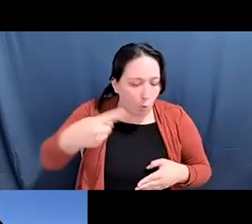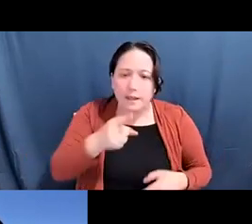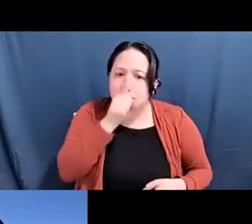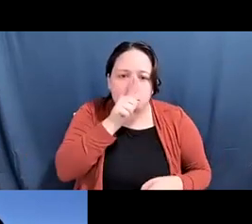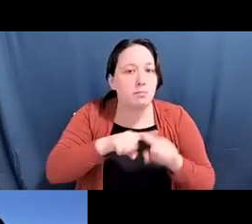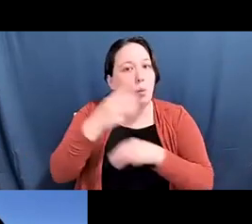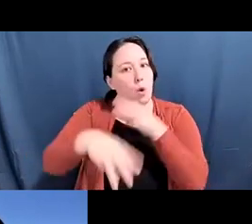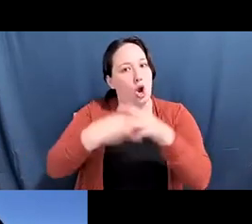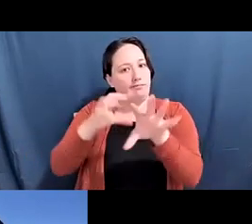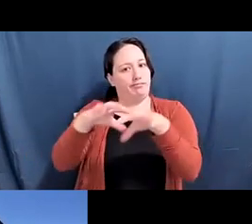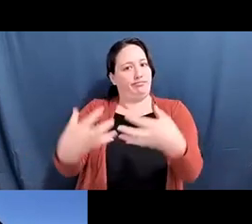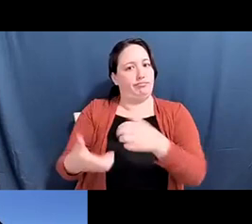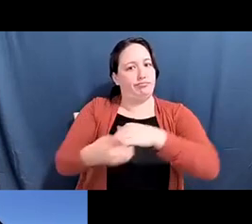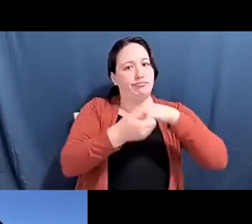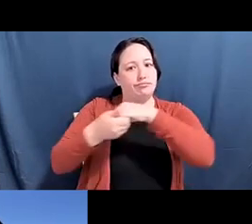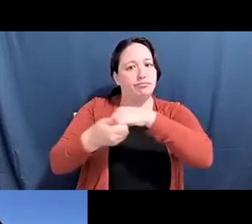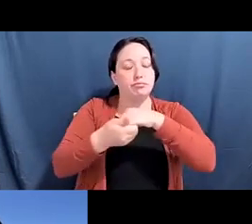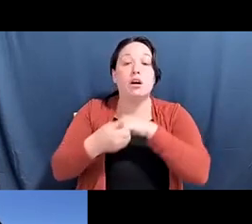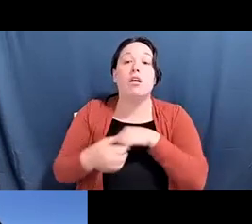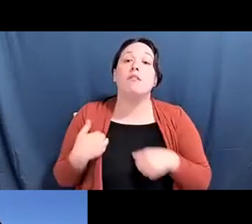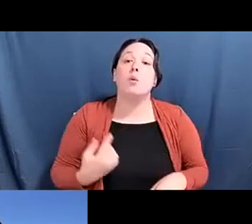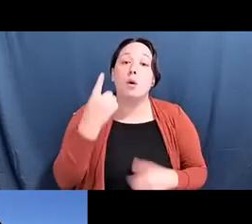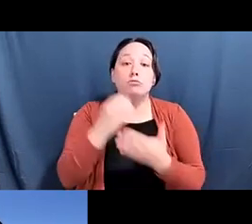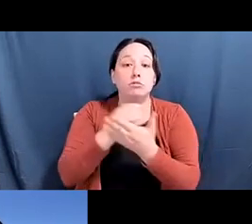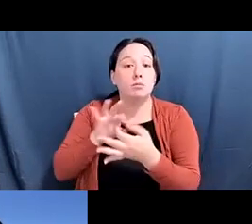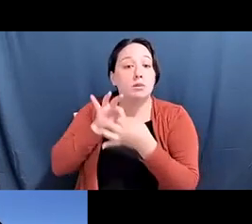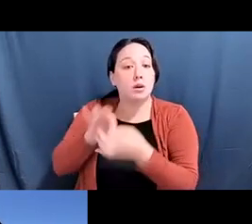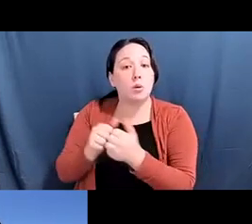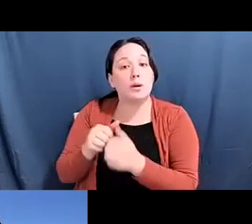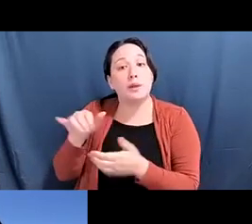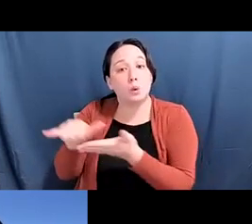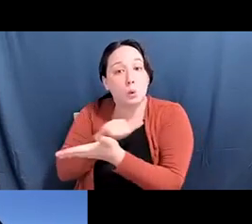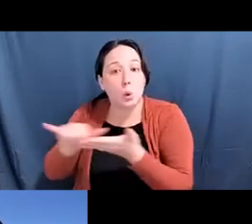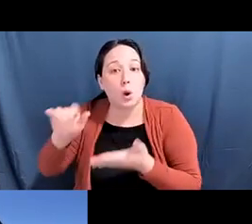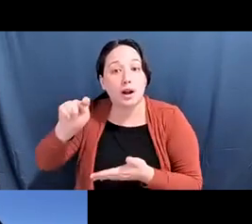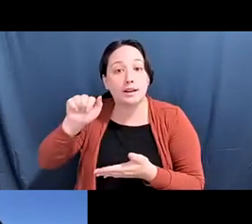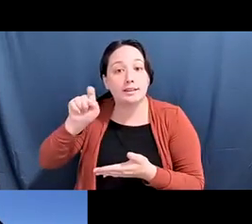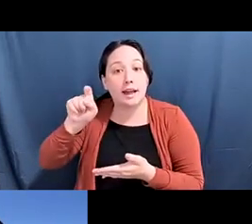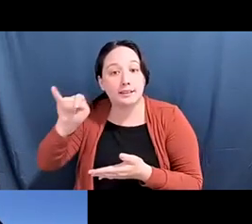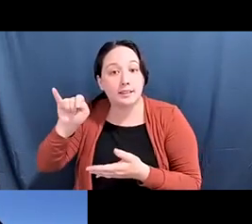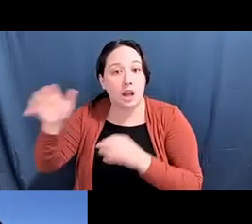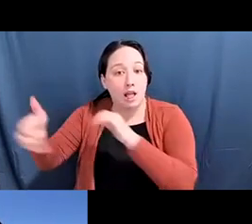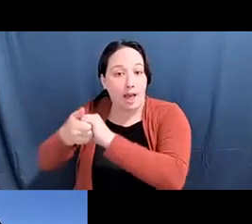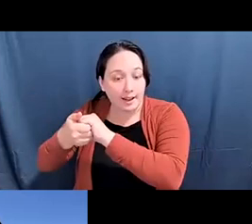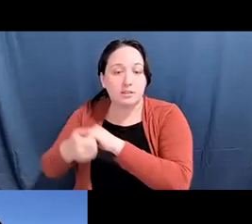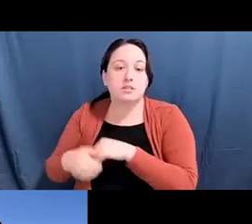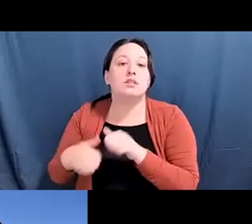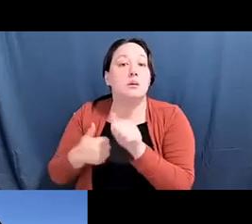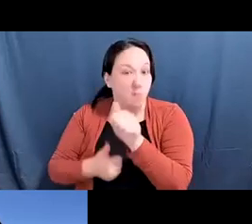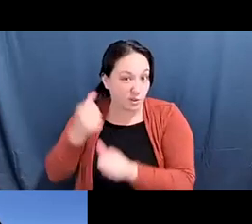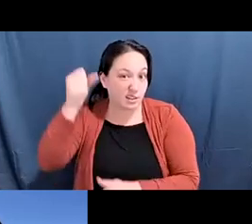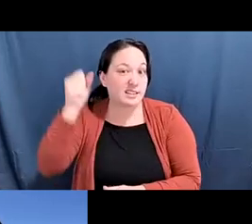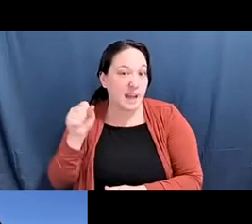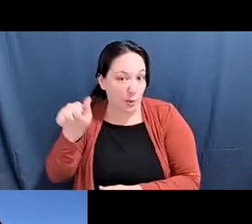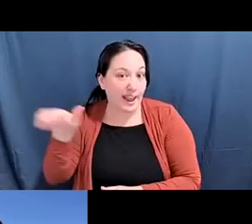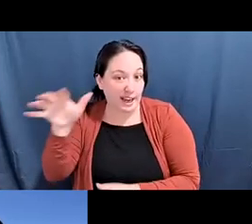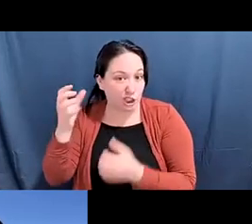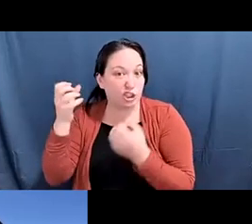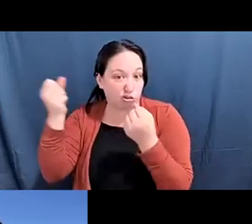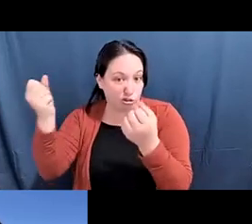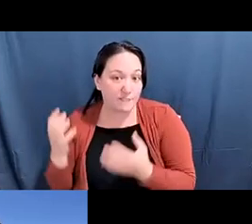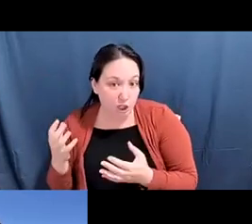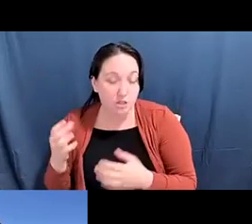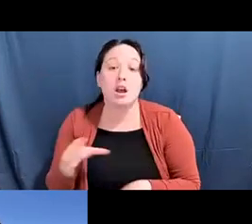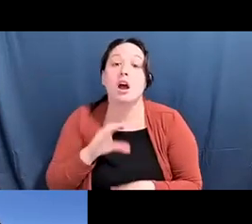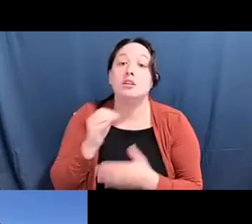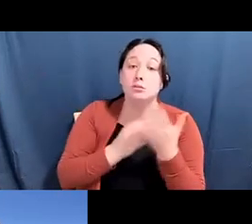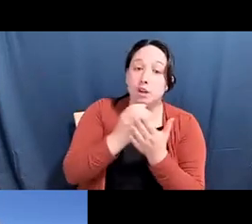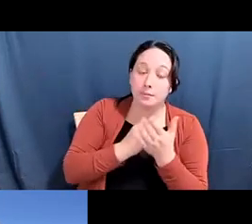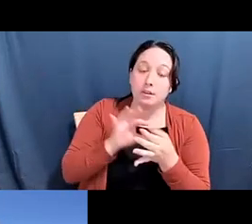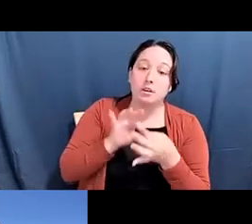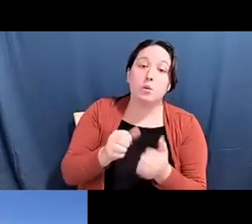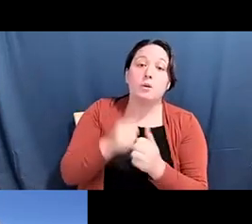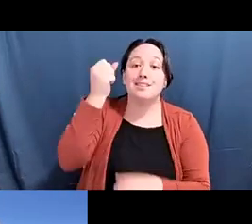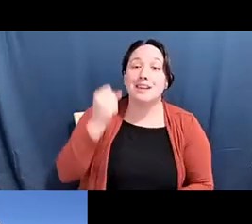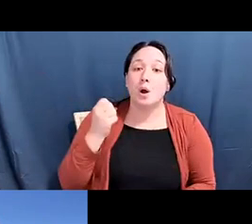Diane Fujino: There's a chapter on the New York Taxi Workers Alliance, which is primarily South Asia... Asian drivers and there's chapters on Southeast Asian organizing as well.